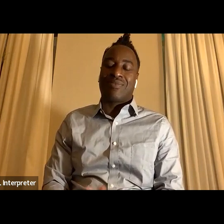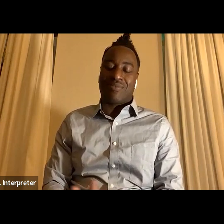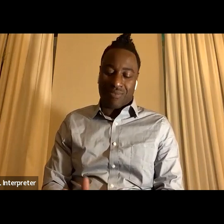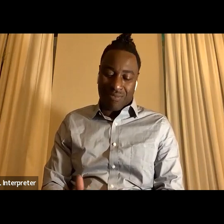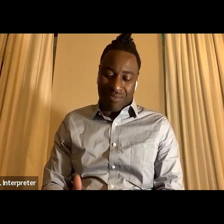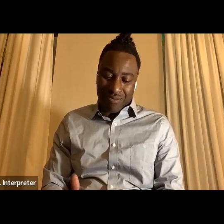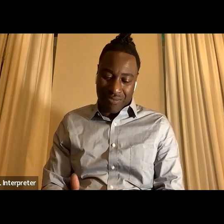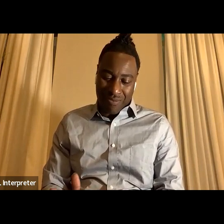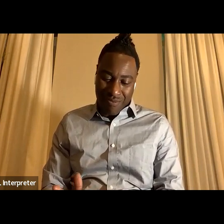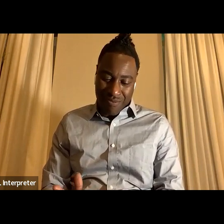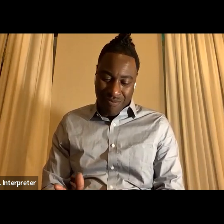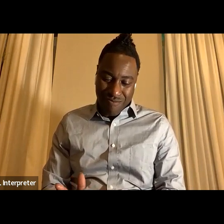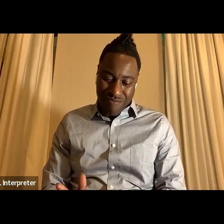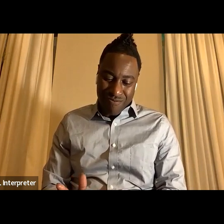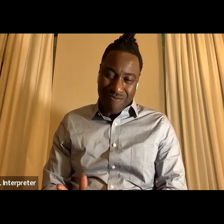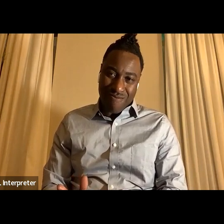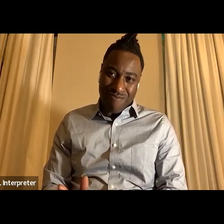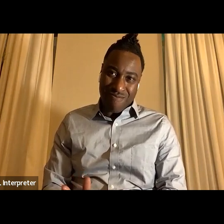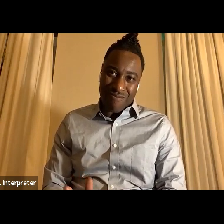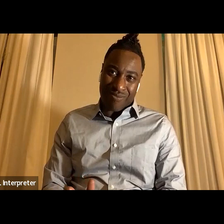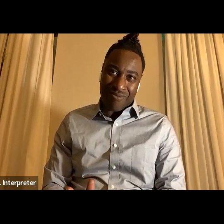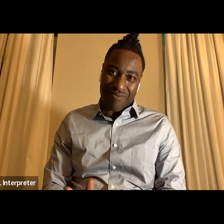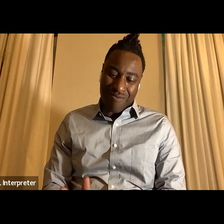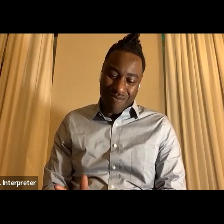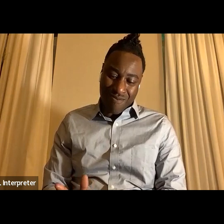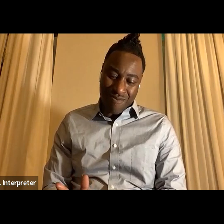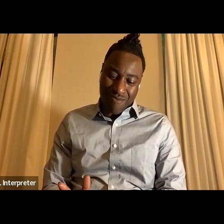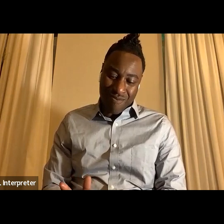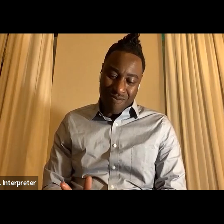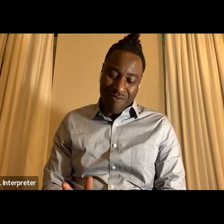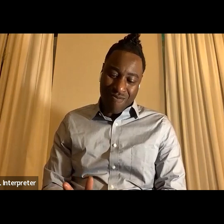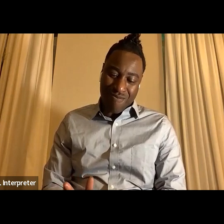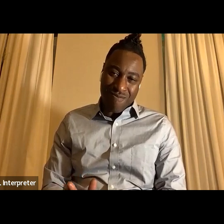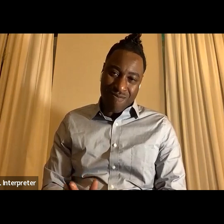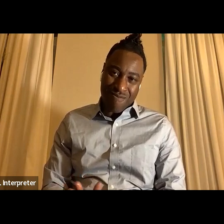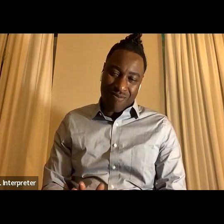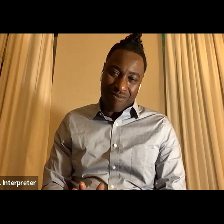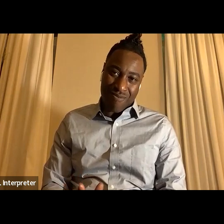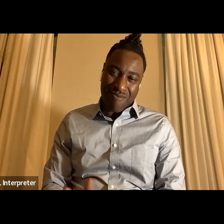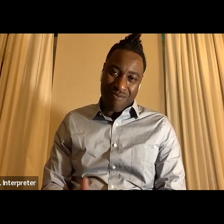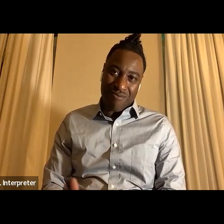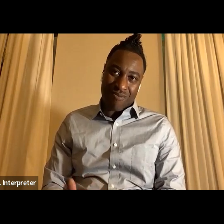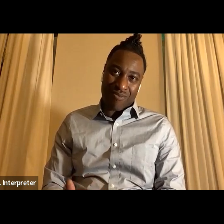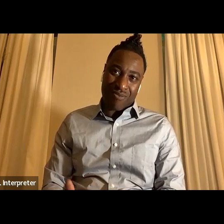I want to ask you guys, what do you feel like your favorite medium to work in? Is